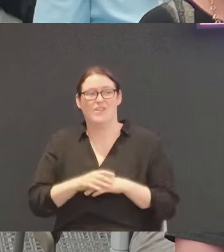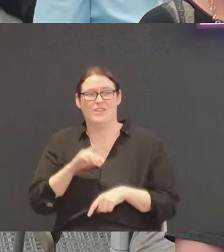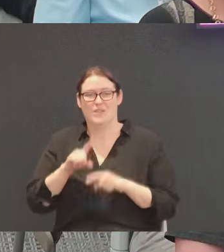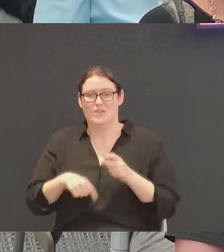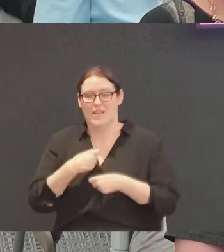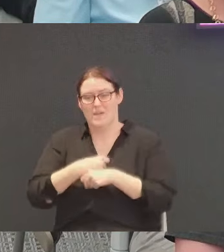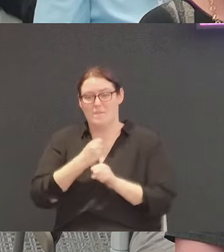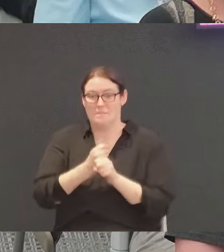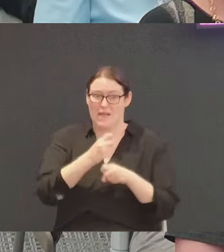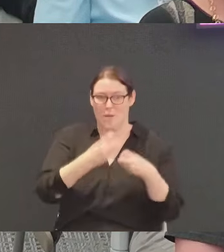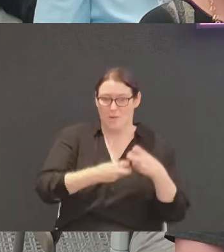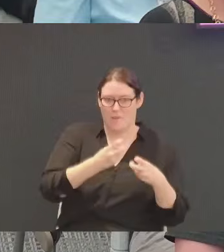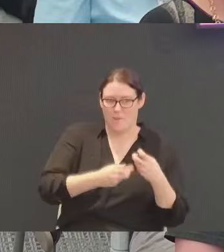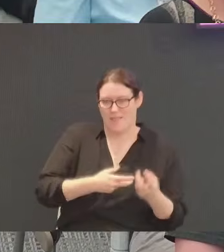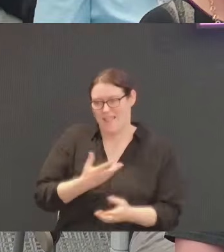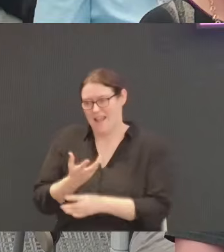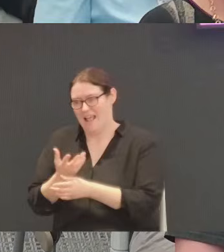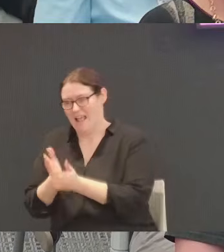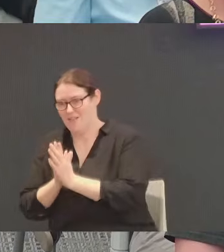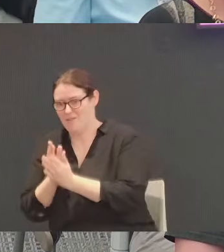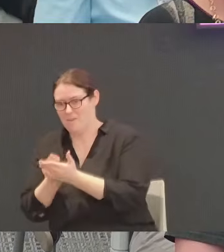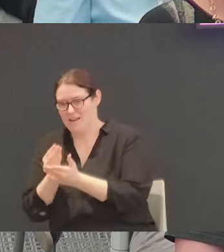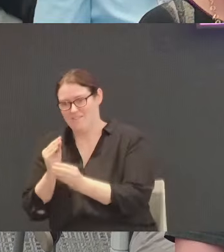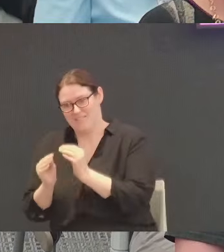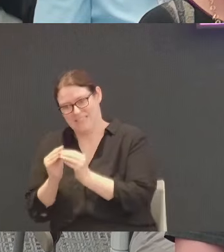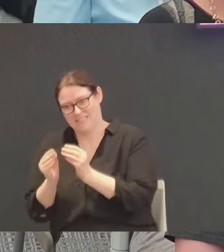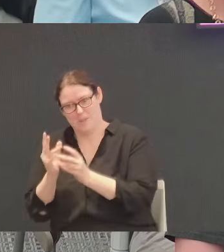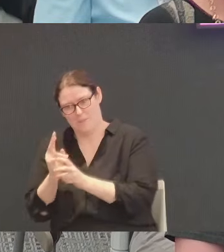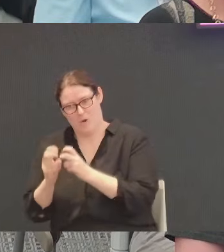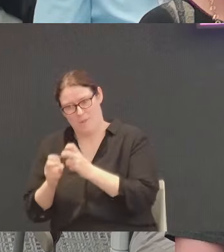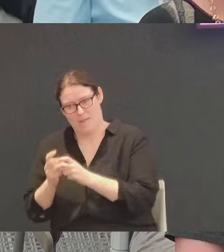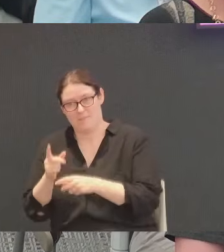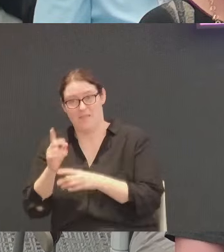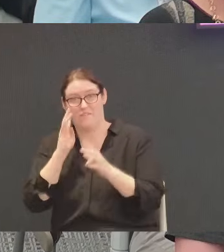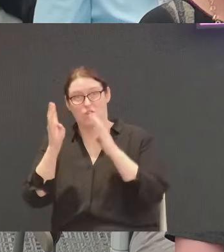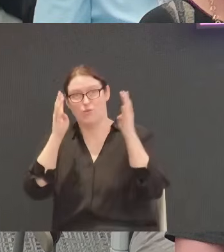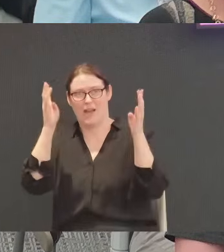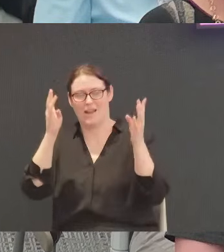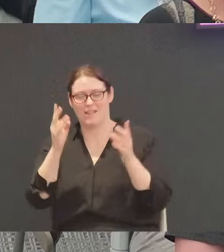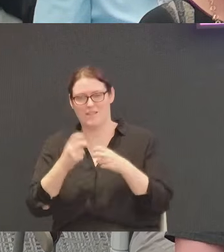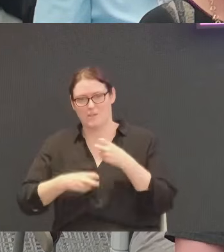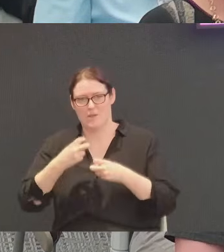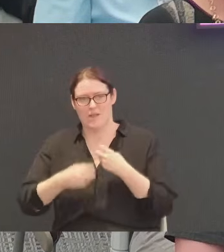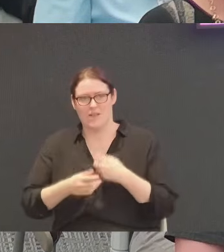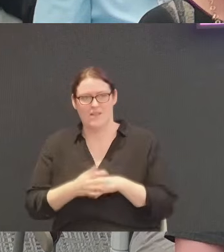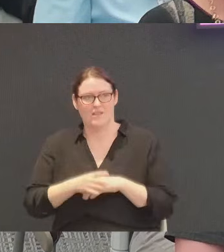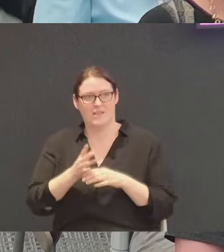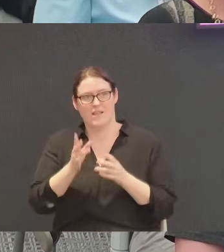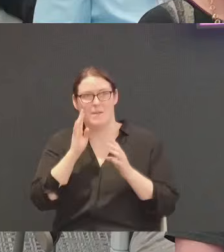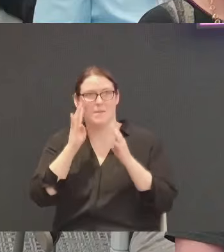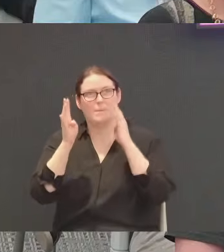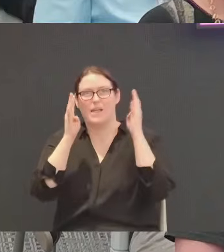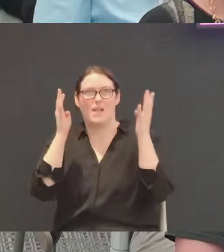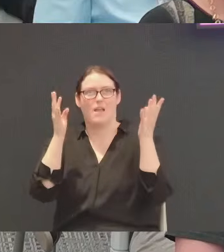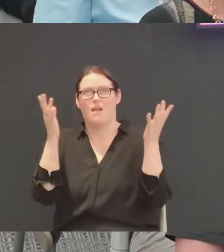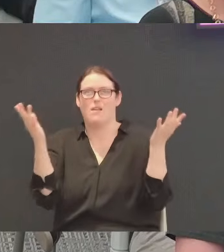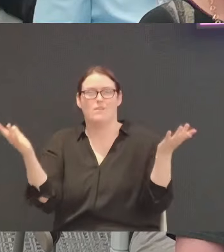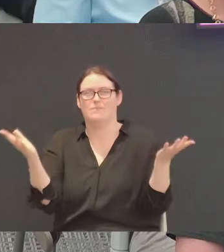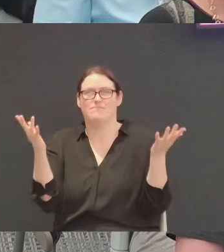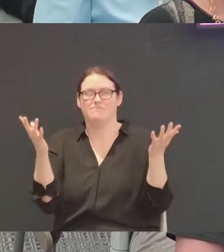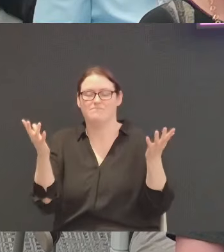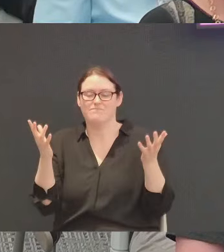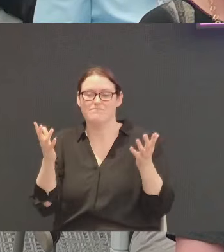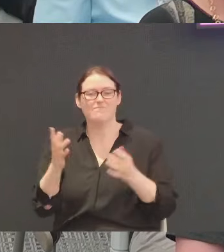problem and then ask for money to fix it. They've created it. They're they create it's unbelievable